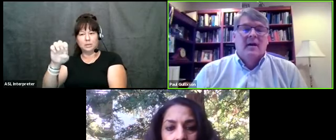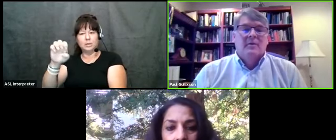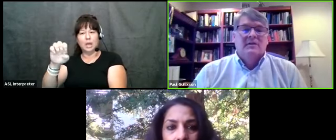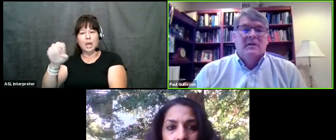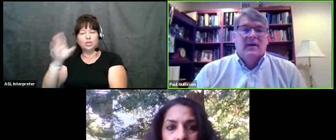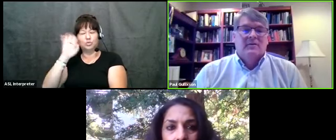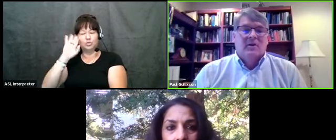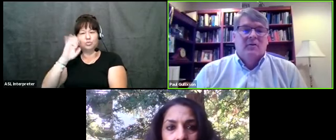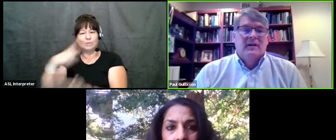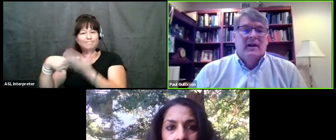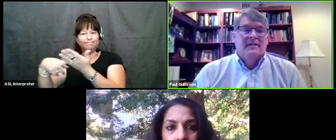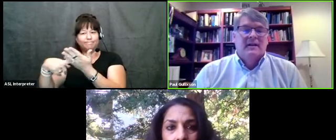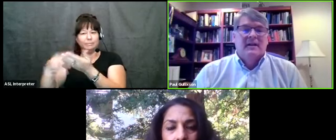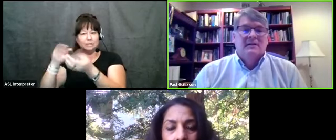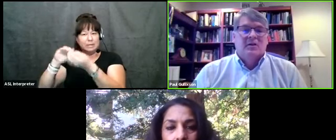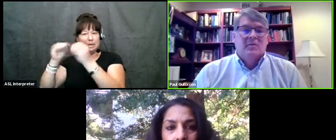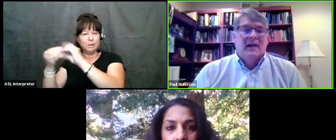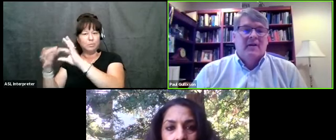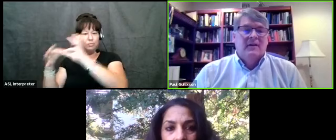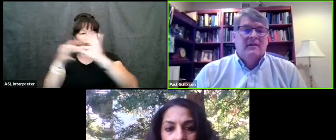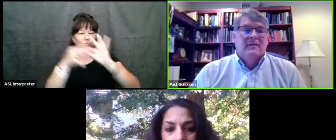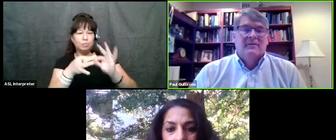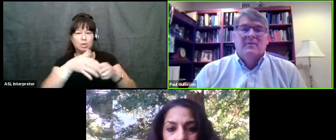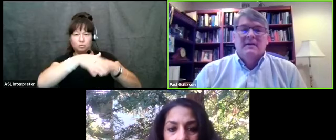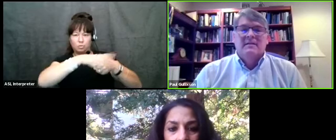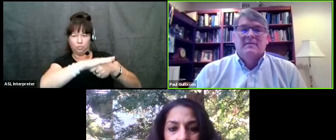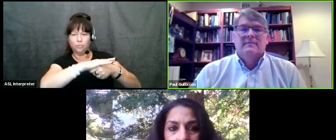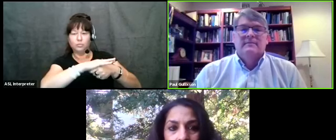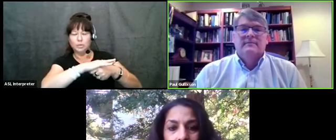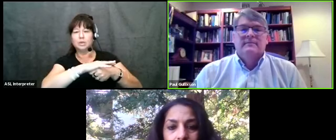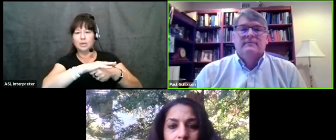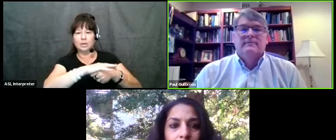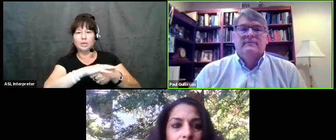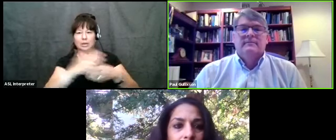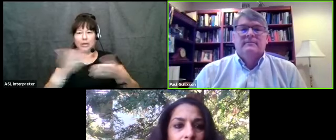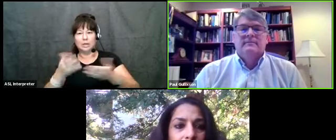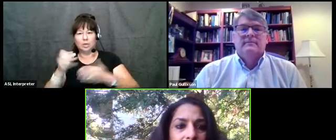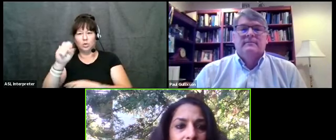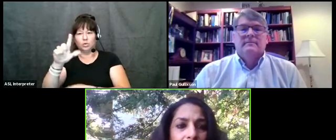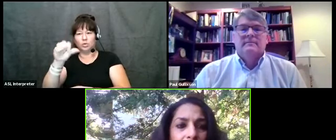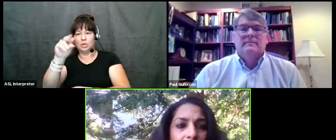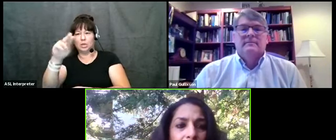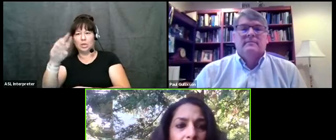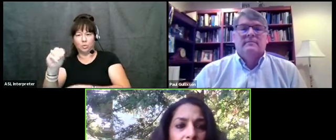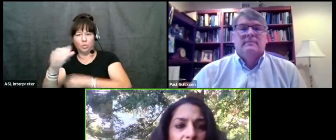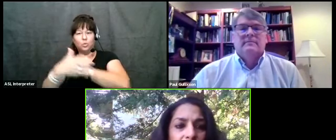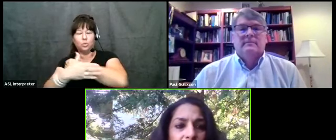on the numbers about COVID-19 and Sonoma County, Dr. Mase. Great, thank you very much.